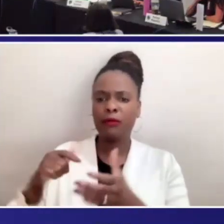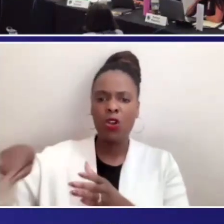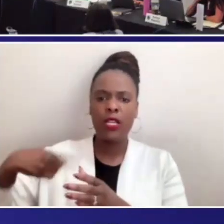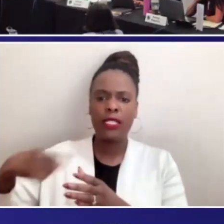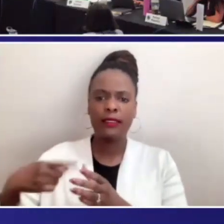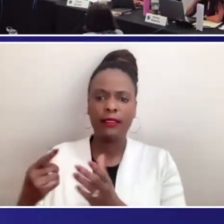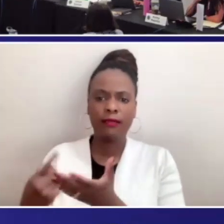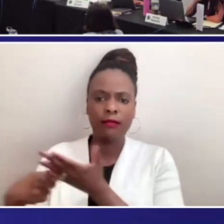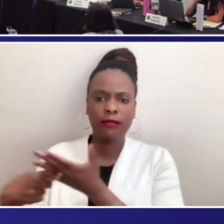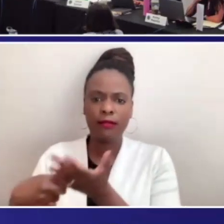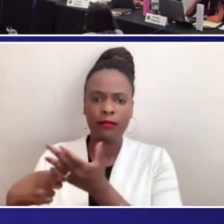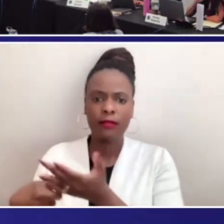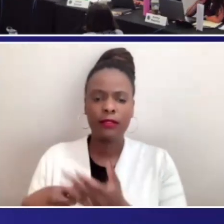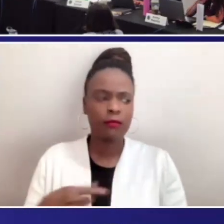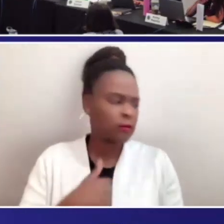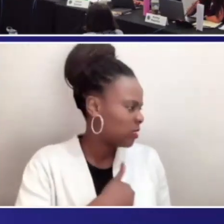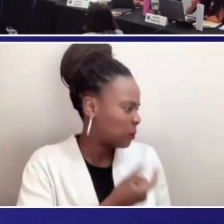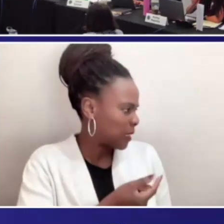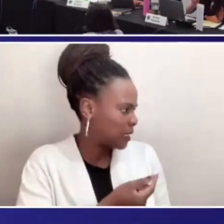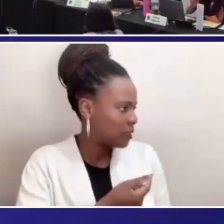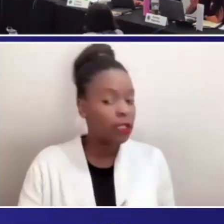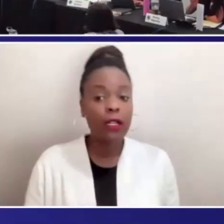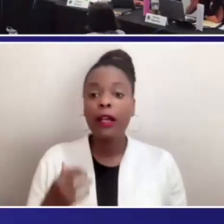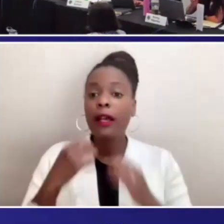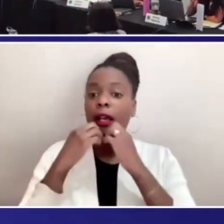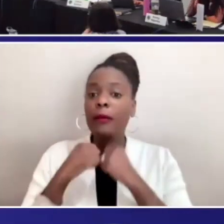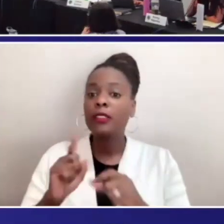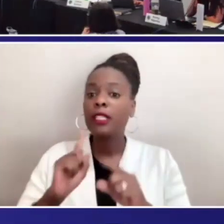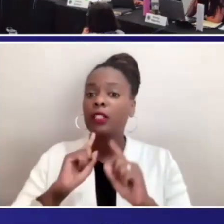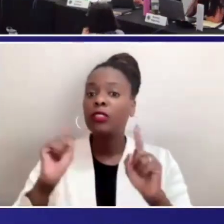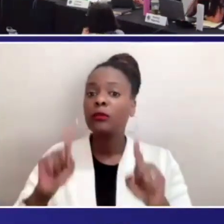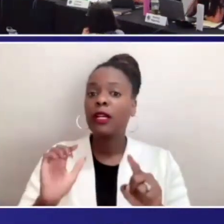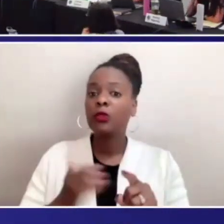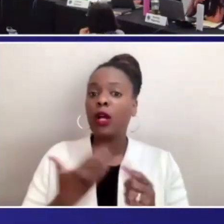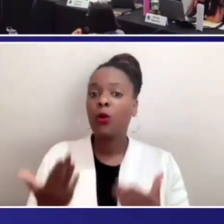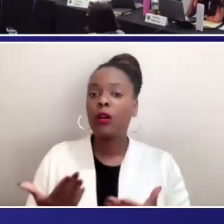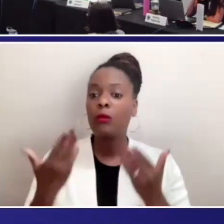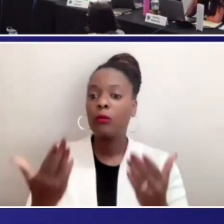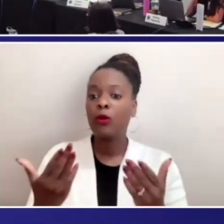I'm sorry, what? I said, I appreciate the response to our proposal, although it was brief and we would like to flesh it out a little bit